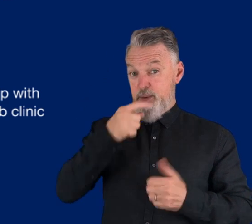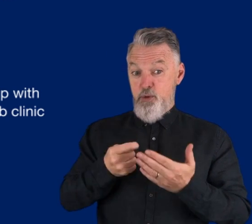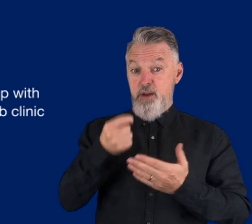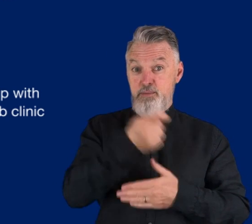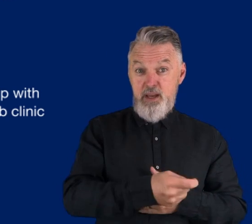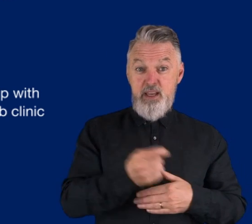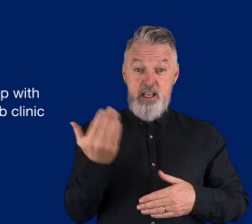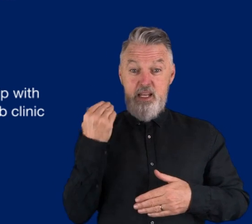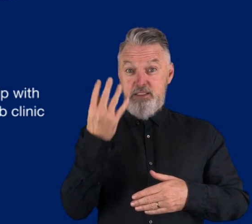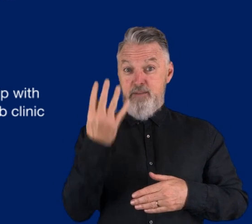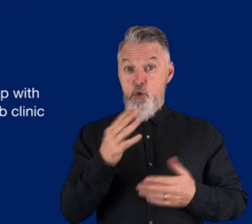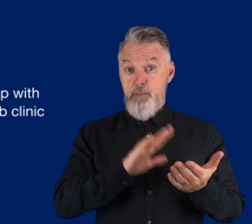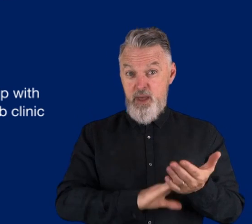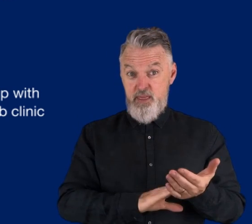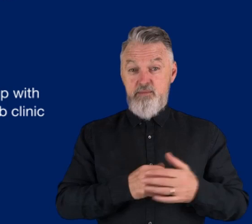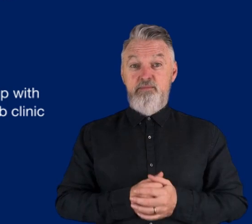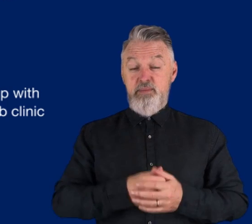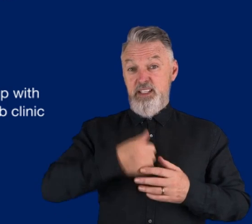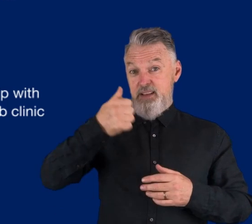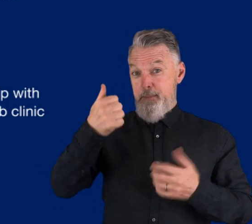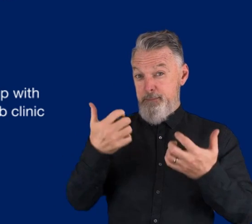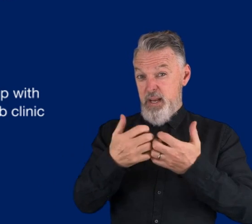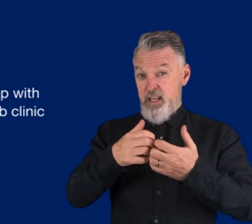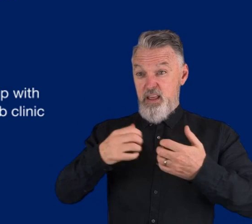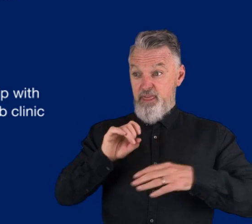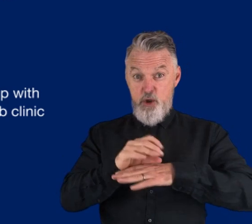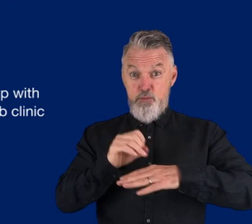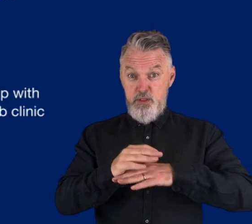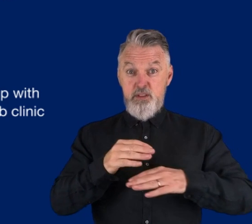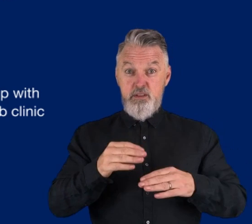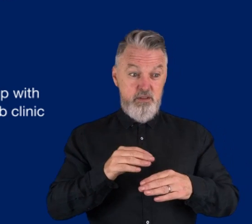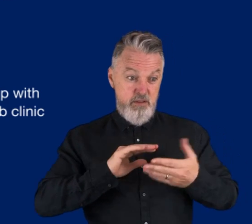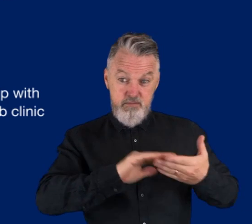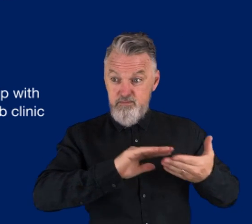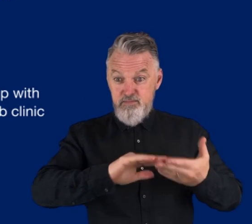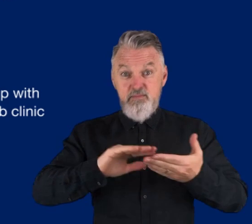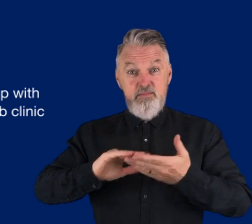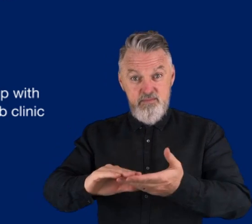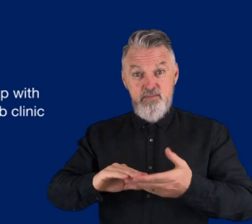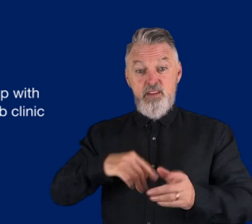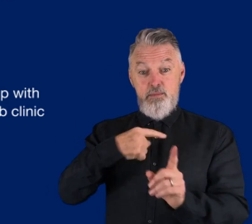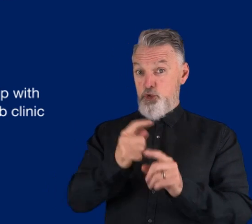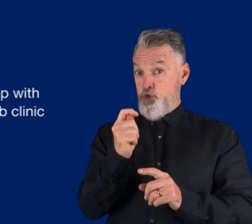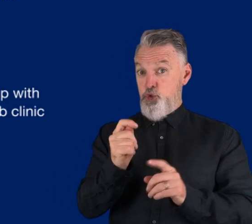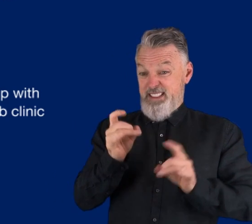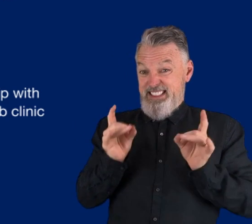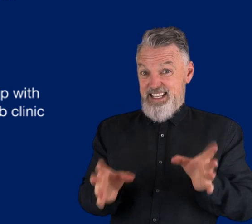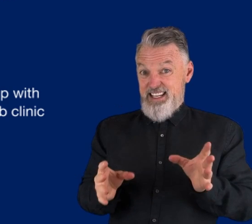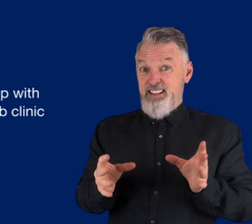We have four independent therapist actively referring their clients to Maslow and we’re about to start our first paid pilot with a major rehab clinic